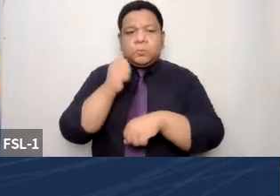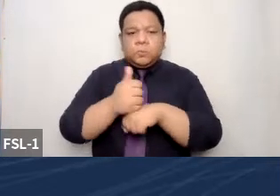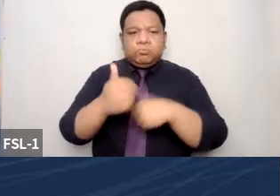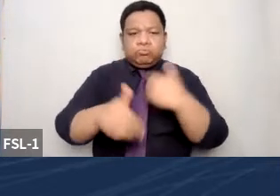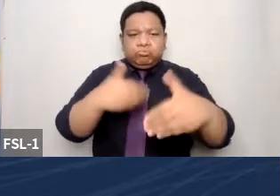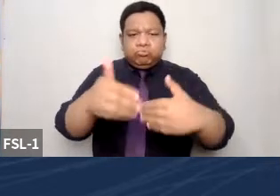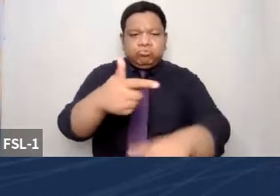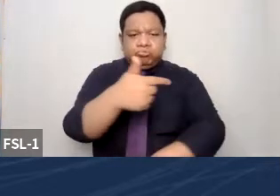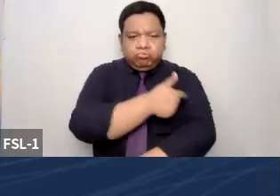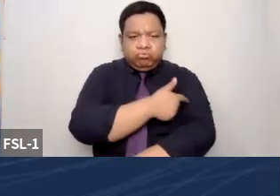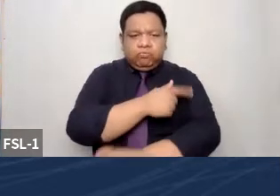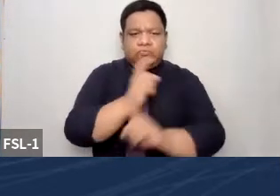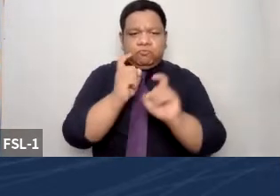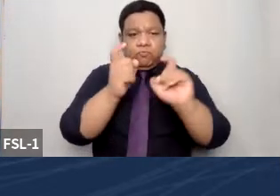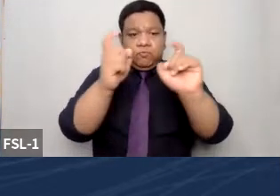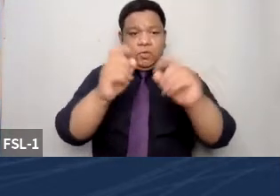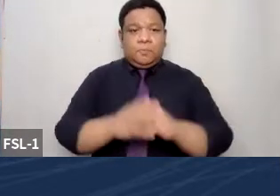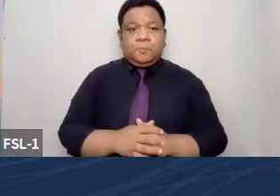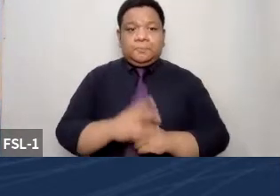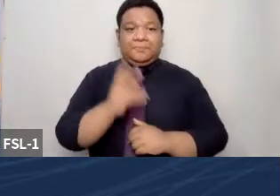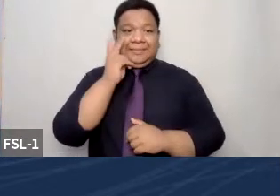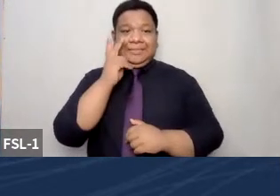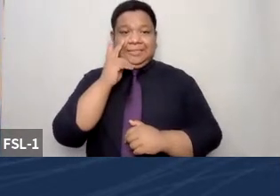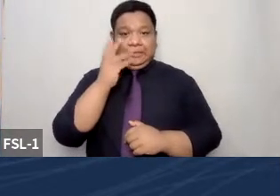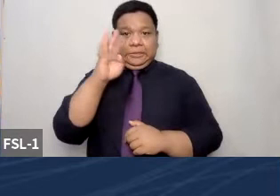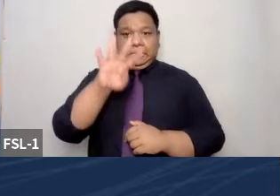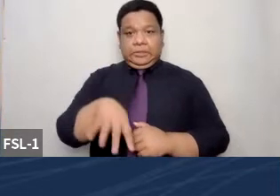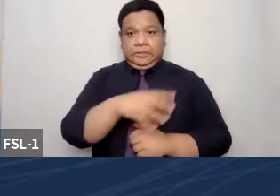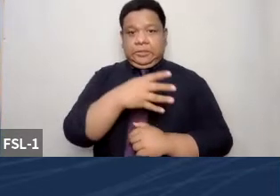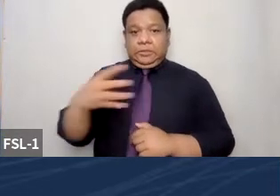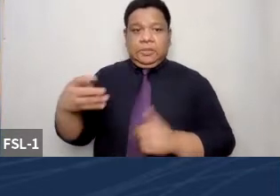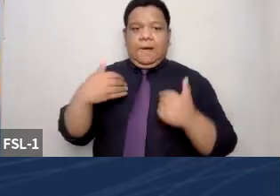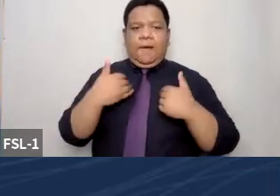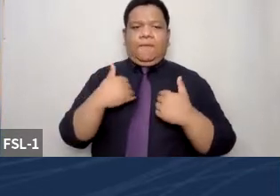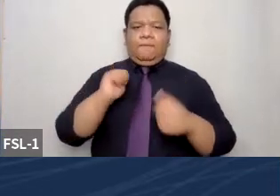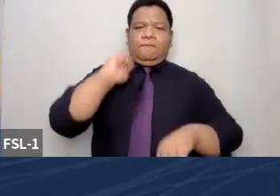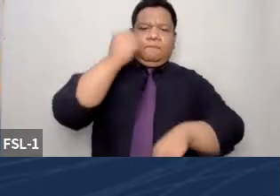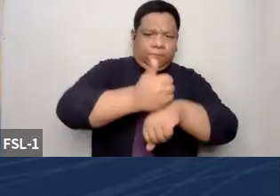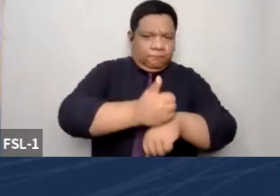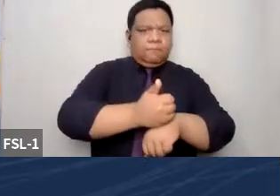So you can see that we’re doing a fixed site. Why do we need to build a fixed site?